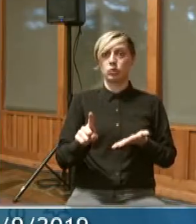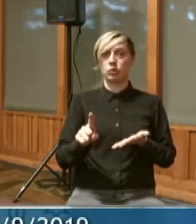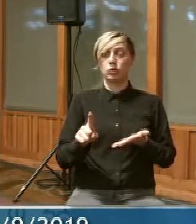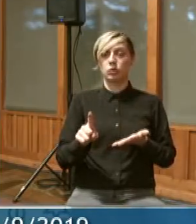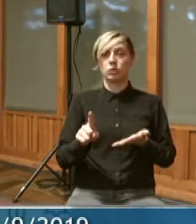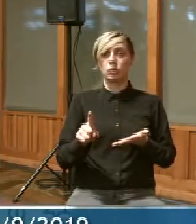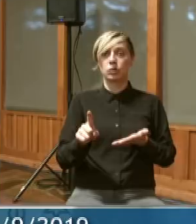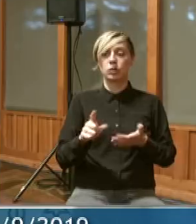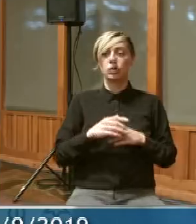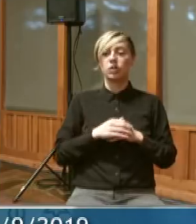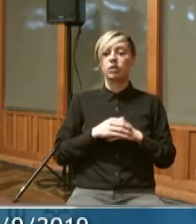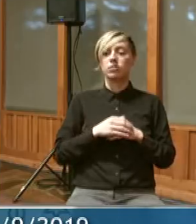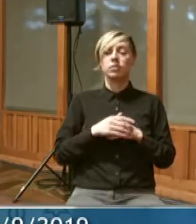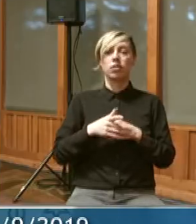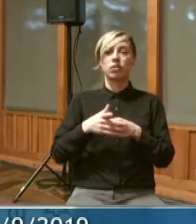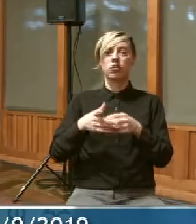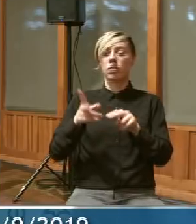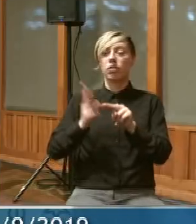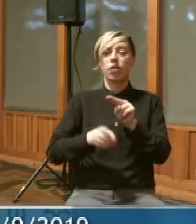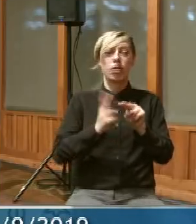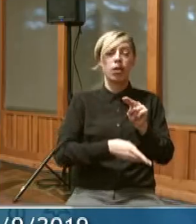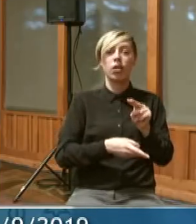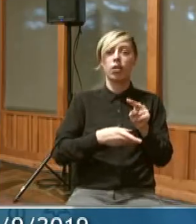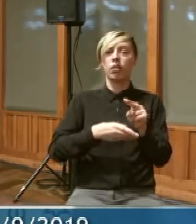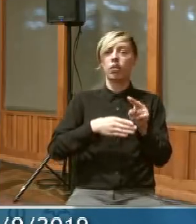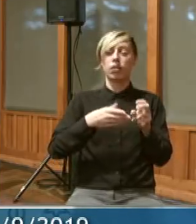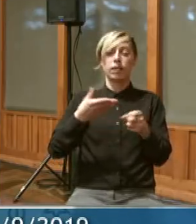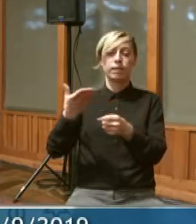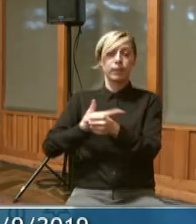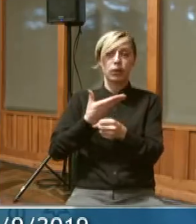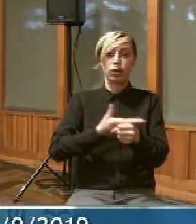HAPPEN? SOME PEOPLE WHO TEACH 16 CLASS